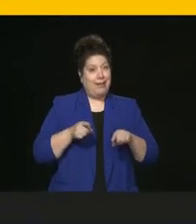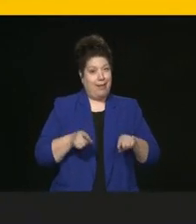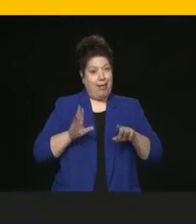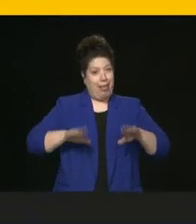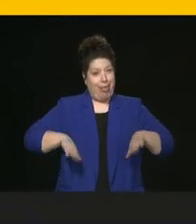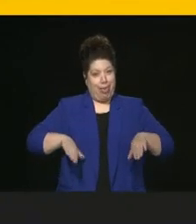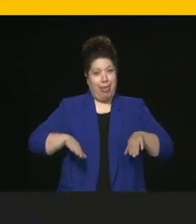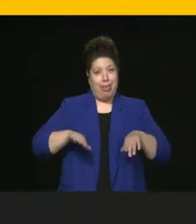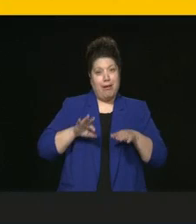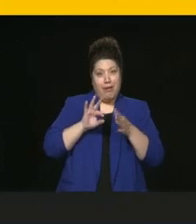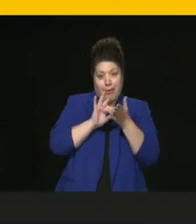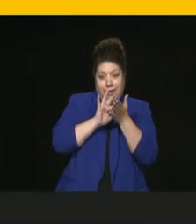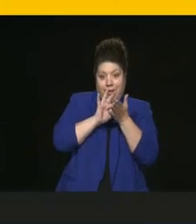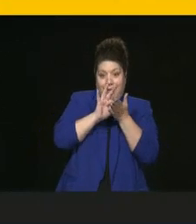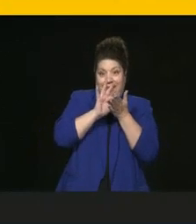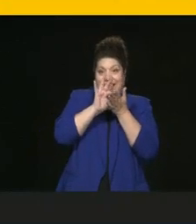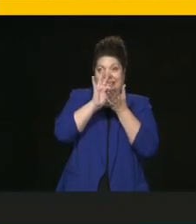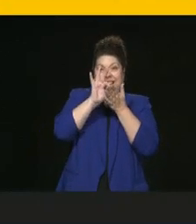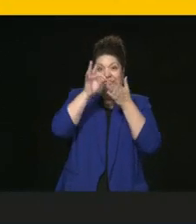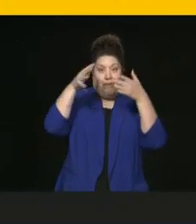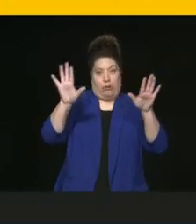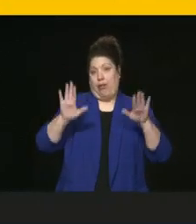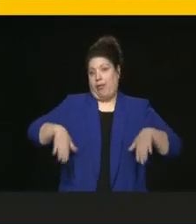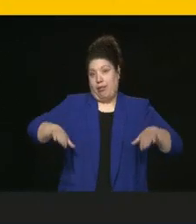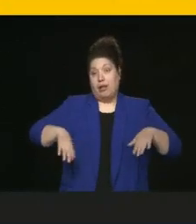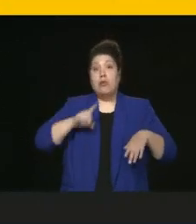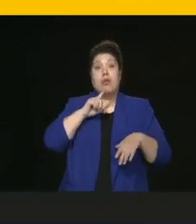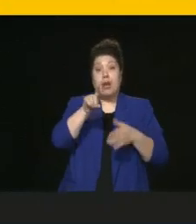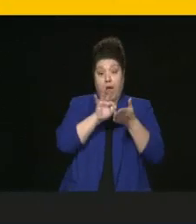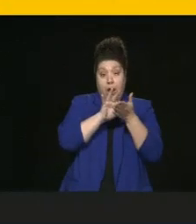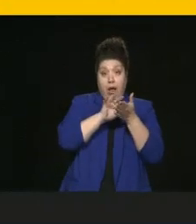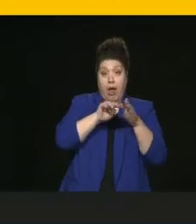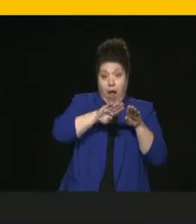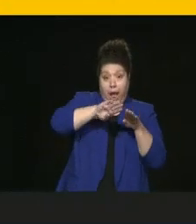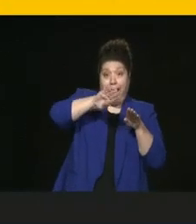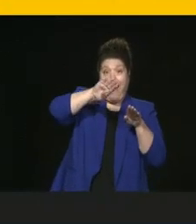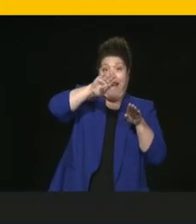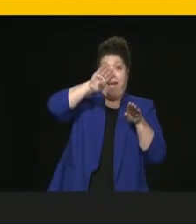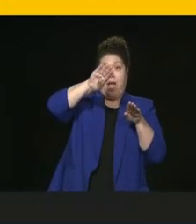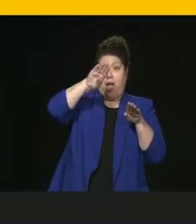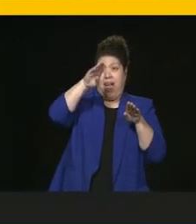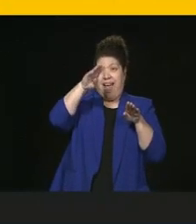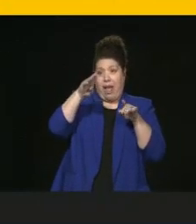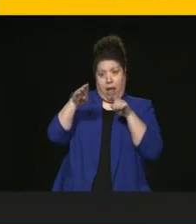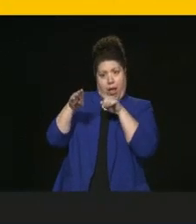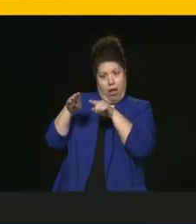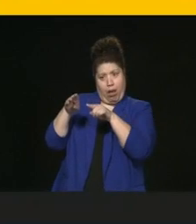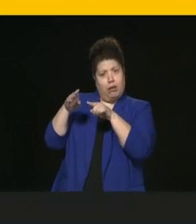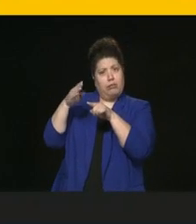I'VE ALWAYS SAID ON THE OTHER SIDE OF THE PEAK YOU HAVE TO BE REALLY VIGILANT.